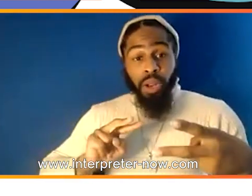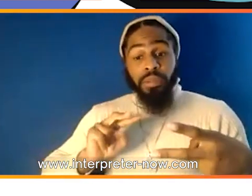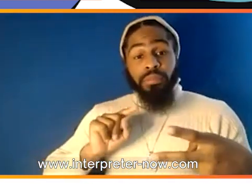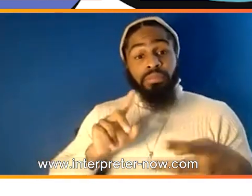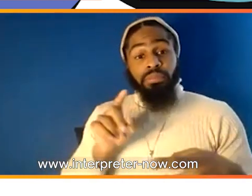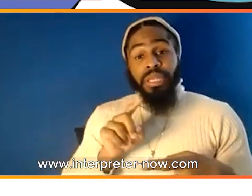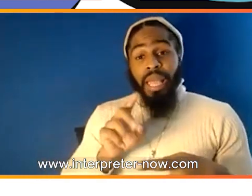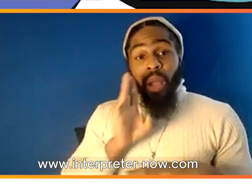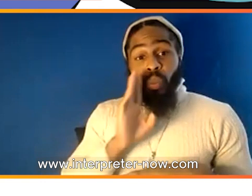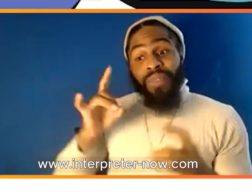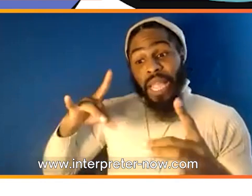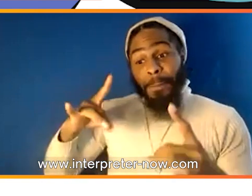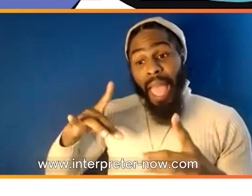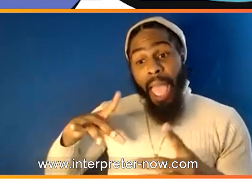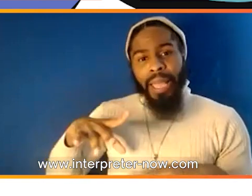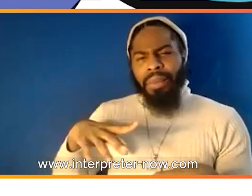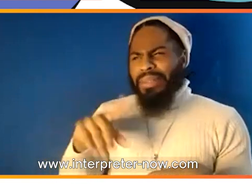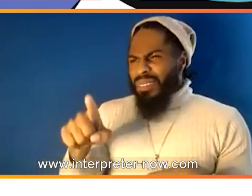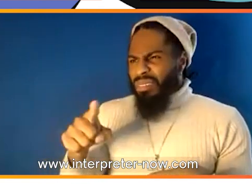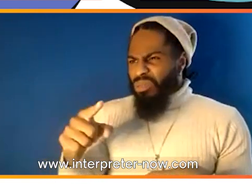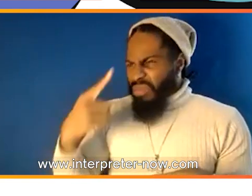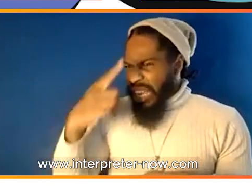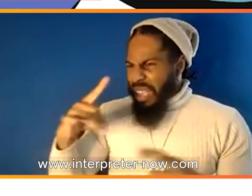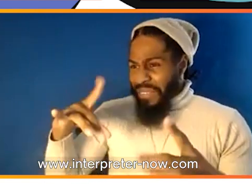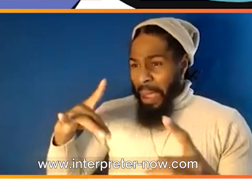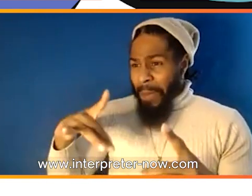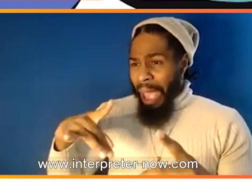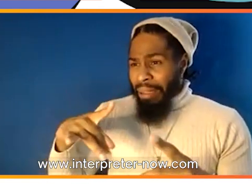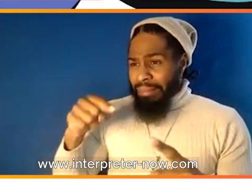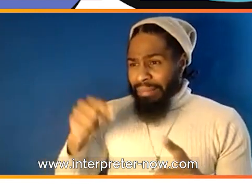say, "Hey, do you think this feedback is valid?" Kelly would be like, "Yeah, I can see how